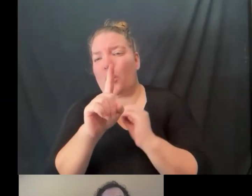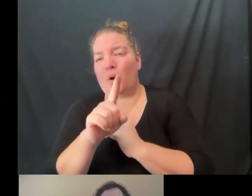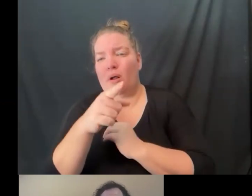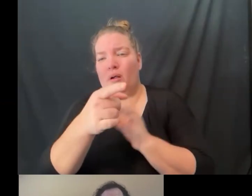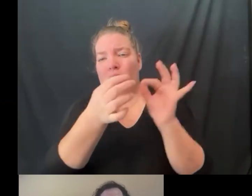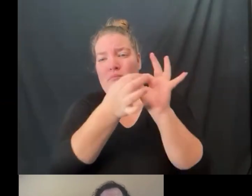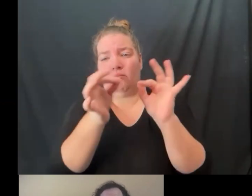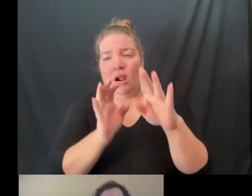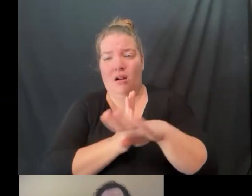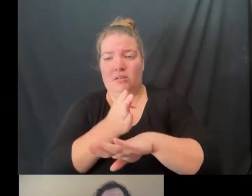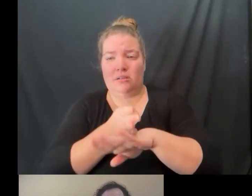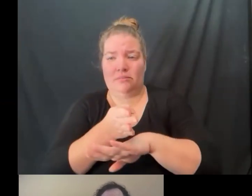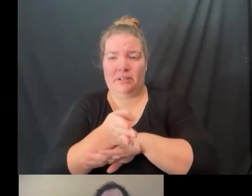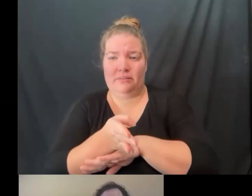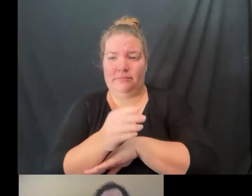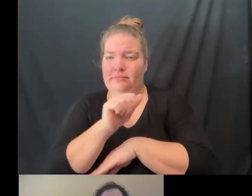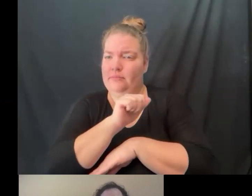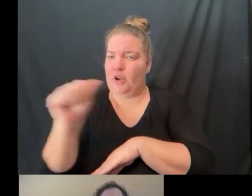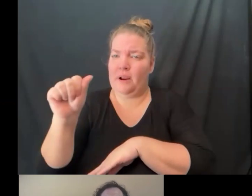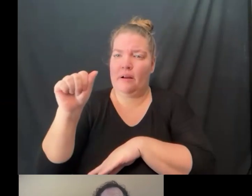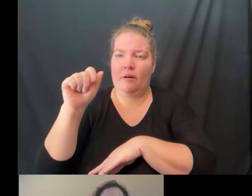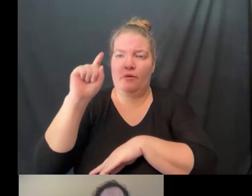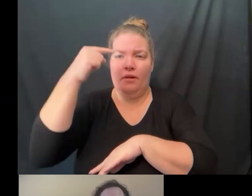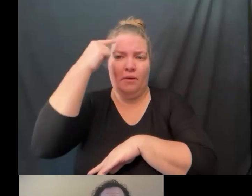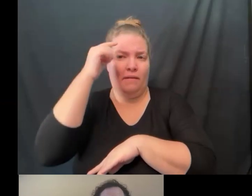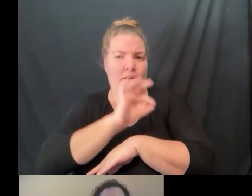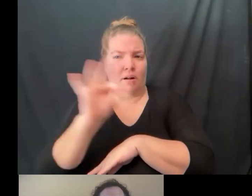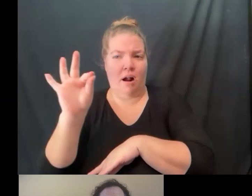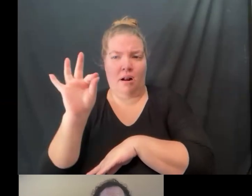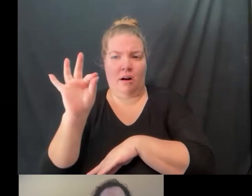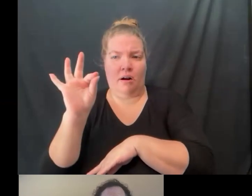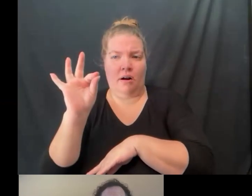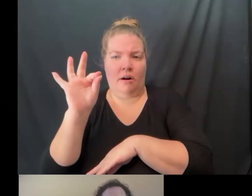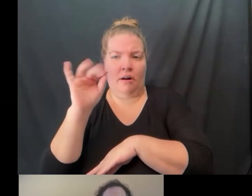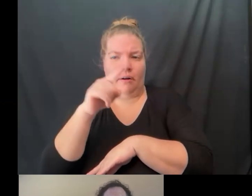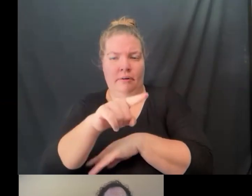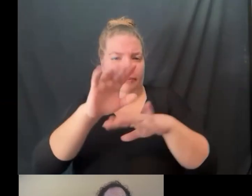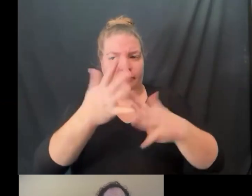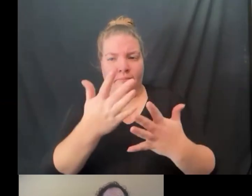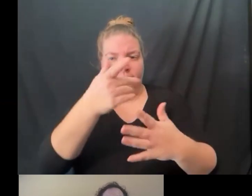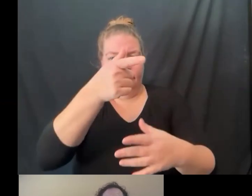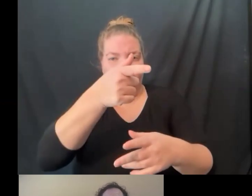called accessibility statements, just the federal government and the large federally regulated businesses